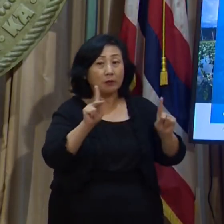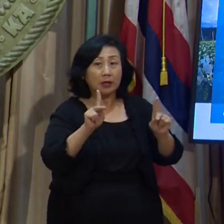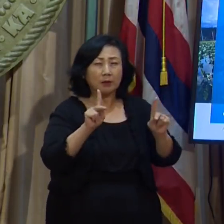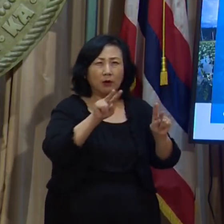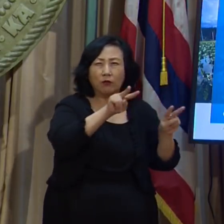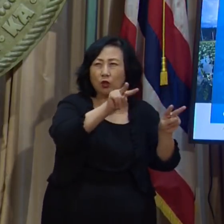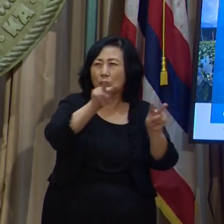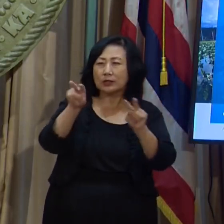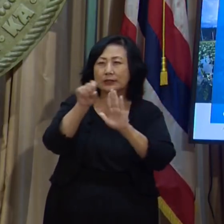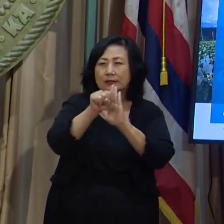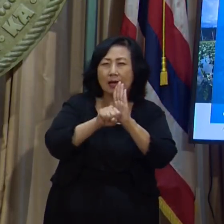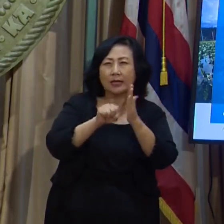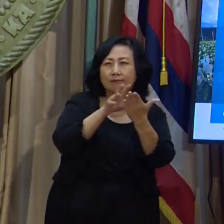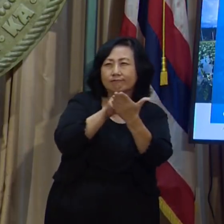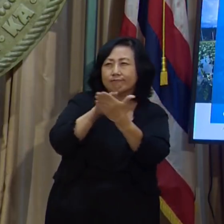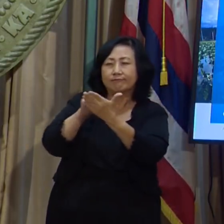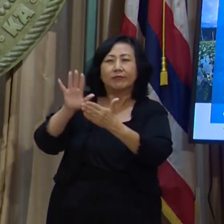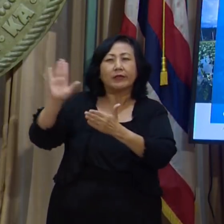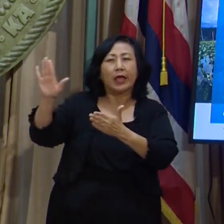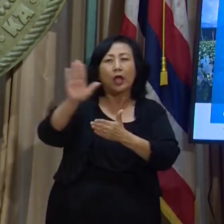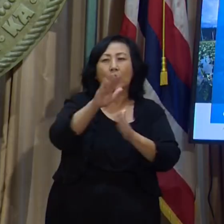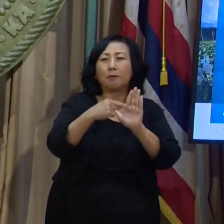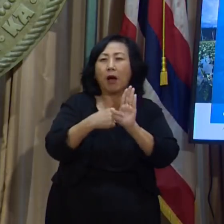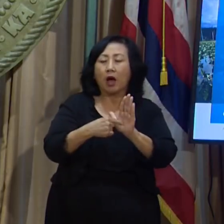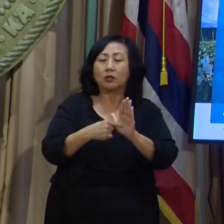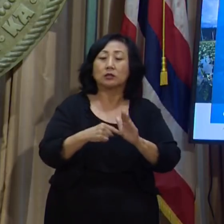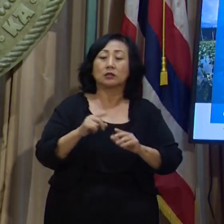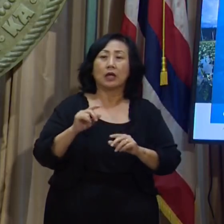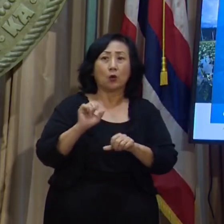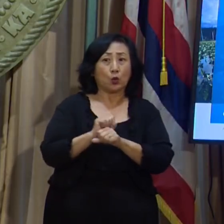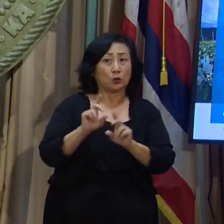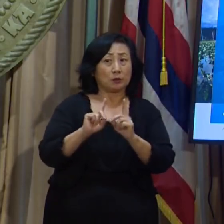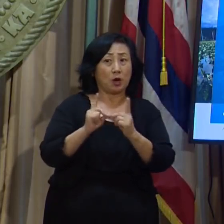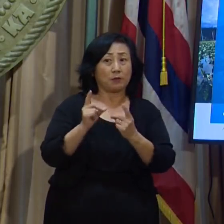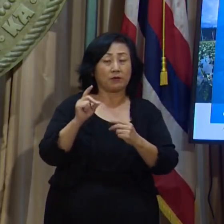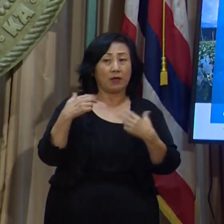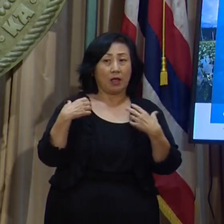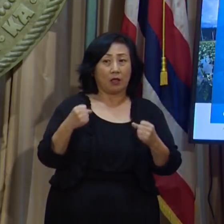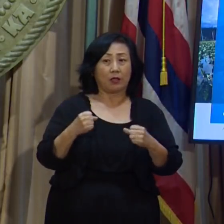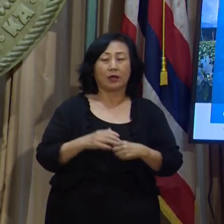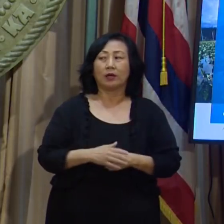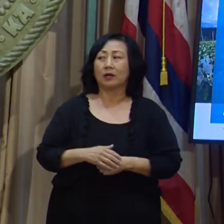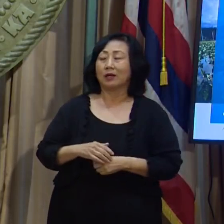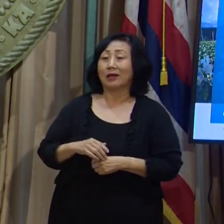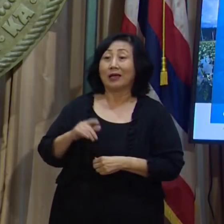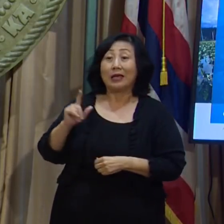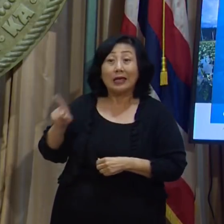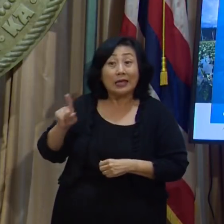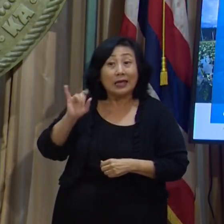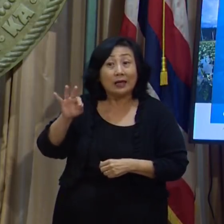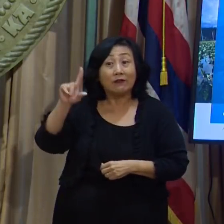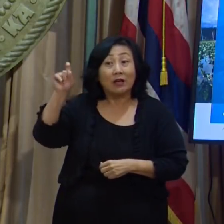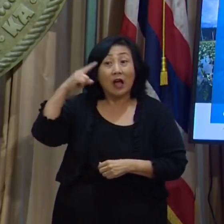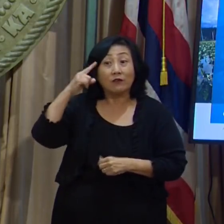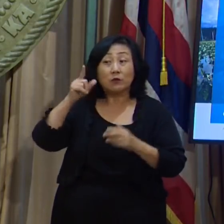MODELING. BRUCE'S TEAM, THERE ARE TERRIFIC PEOPLE AT THE CENTER WORKING WITH THE DEPARTMENT OF HEALTH.